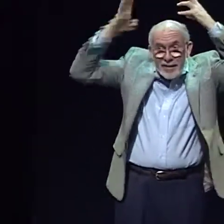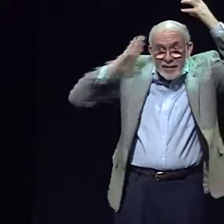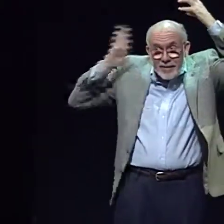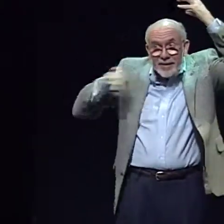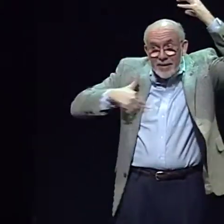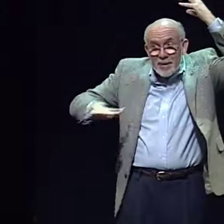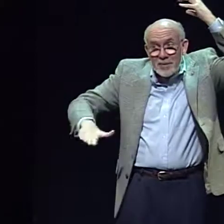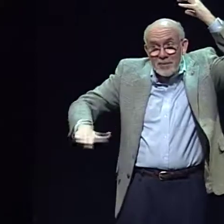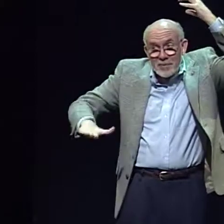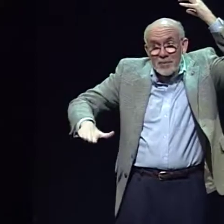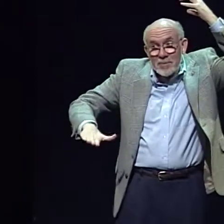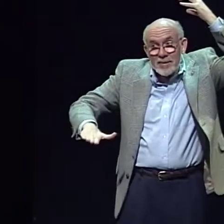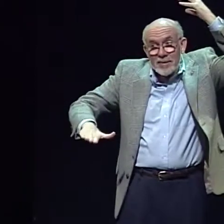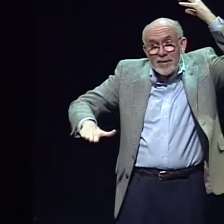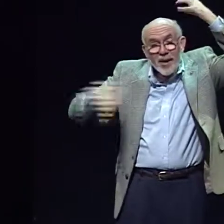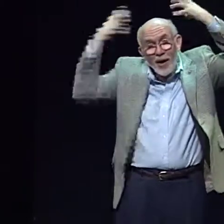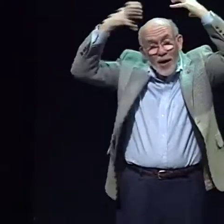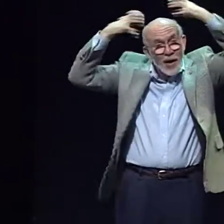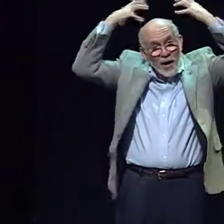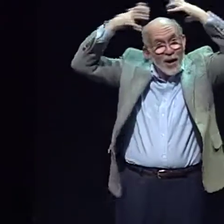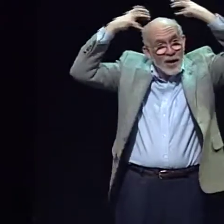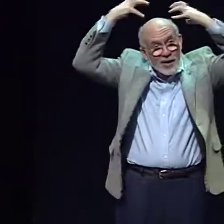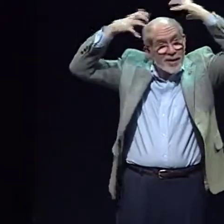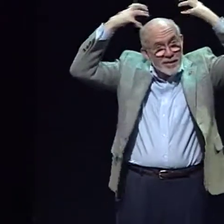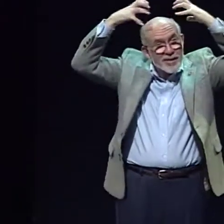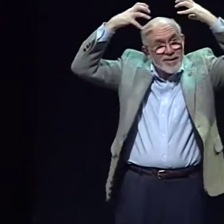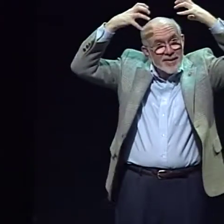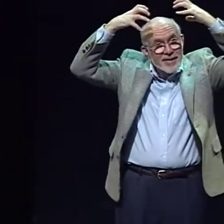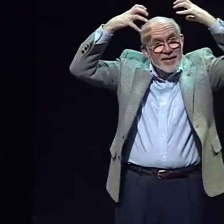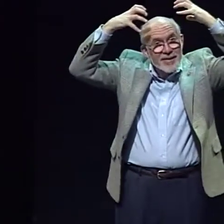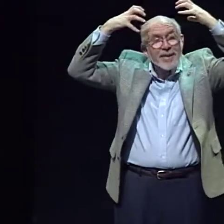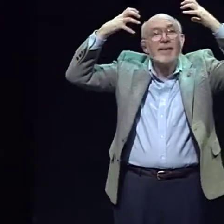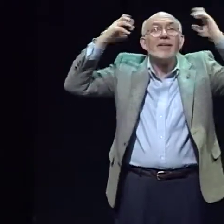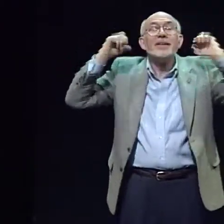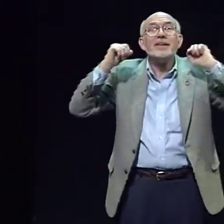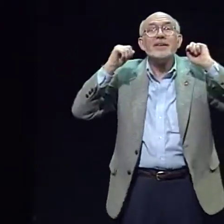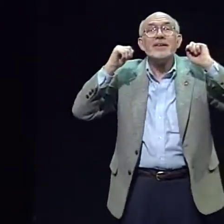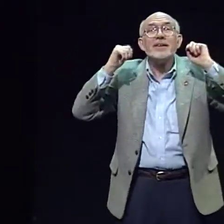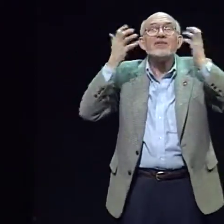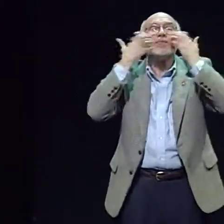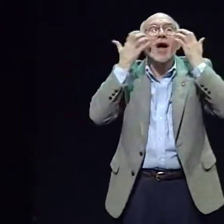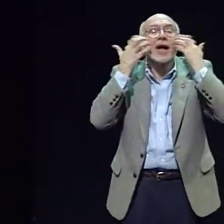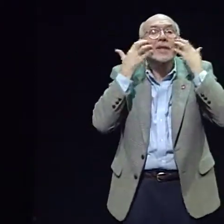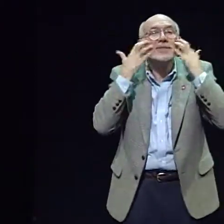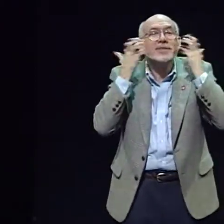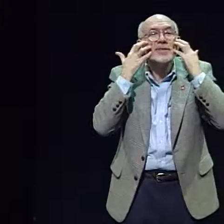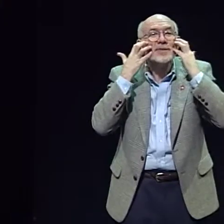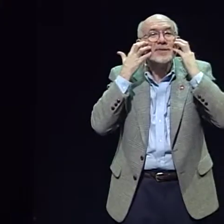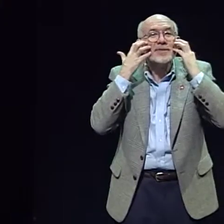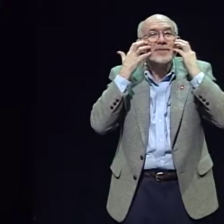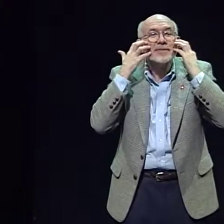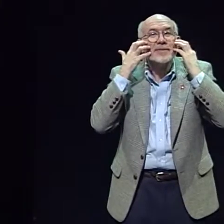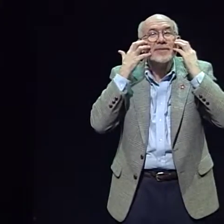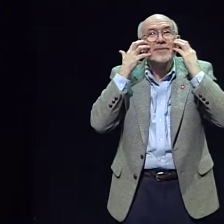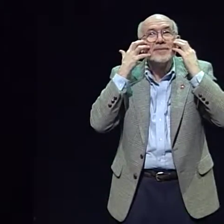AND, YOU KNOW, I LOOK AT MYSELF WITH THE CURLY HAIR. BACK WHEN I WAS YOUNG, I HAD CURLY HAIR, BELIEVE IT OR NOT,